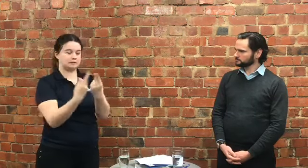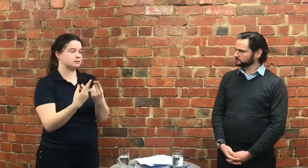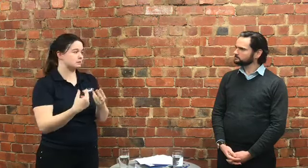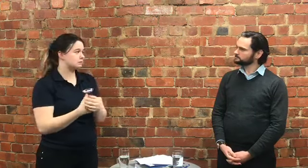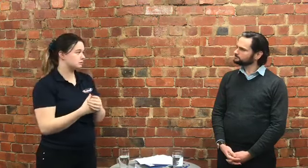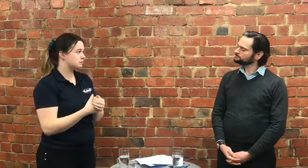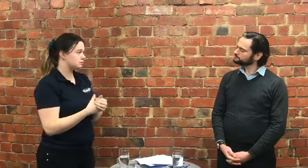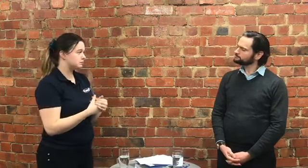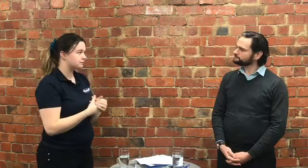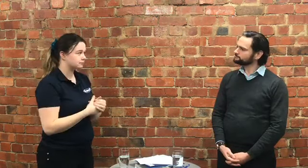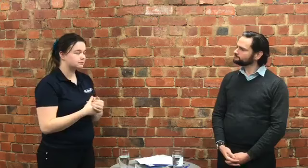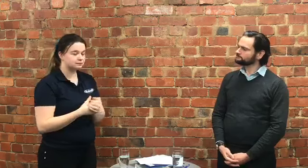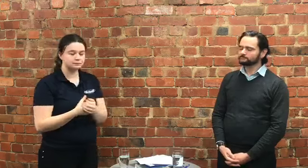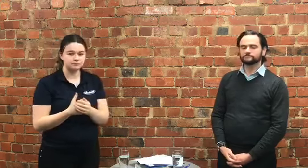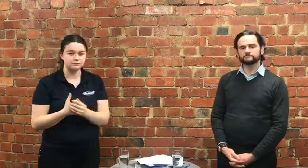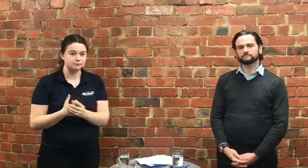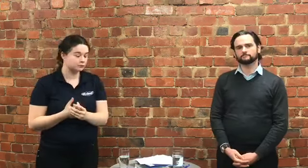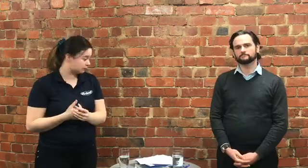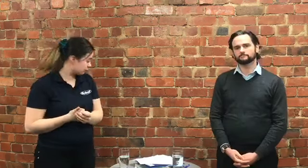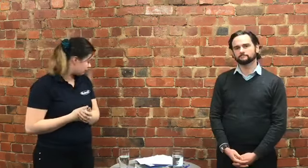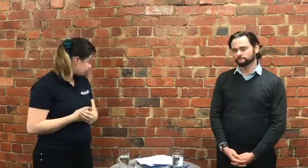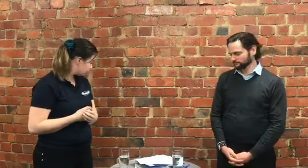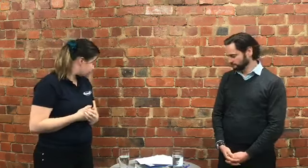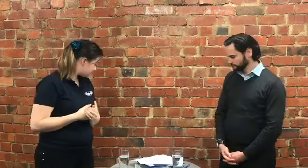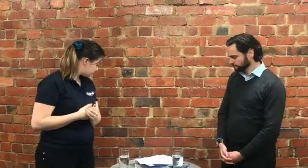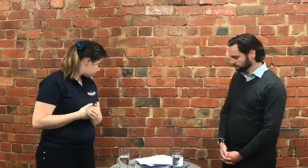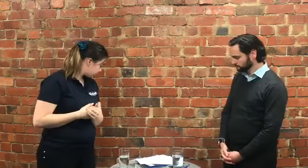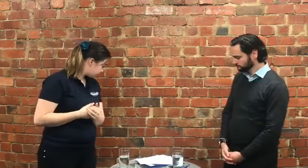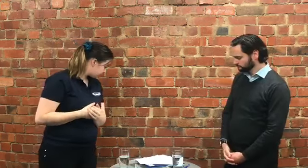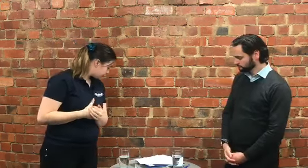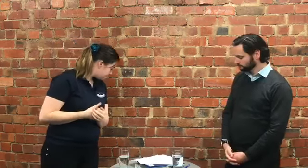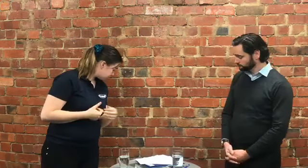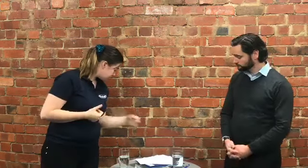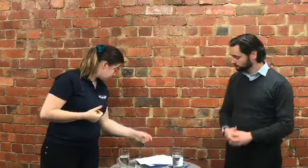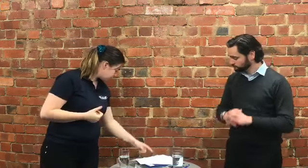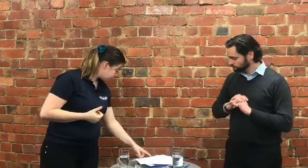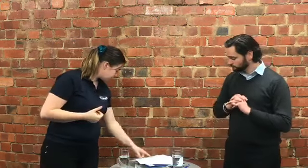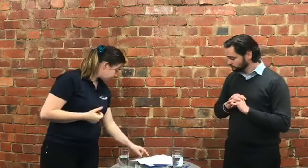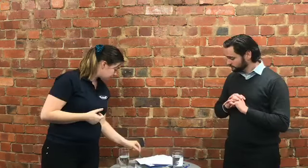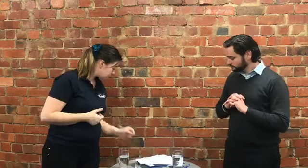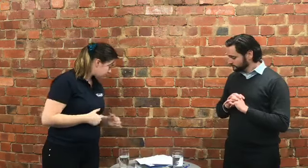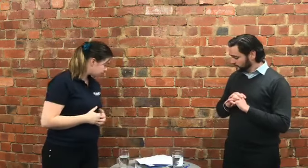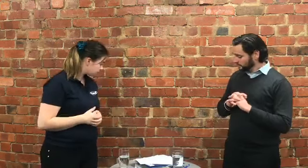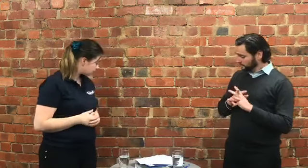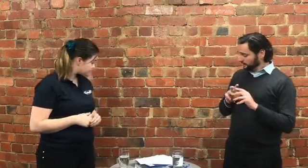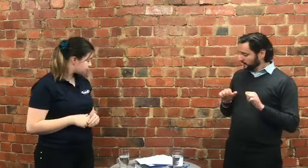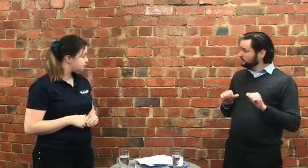they could then offer, and one of the things that could be offered is Auslan classes for your family members.